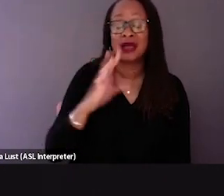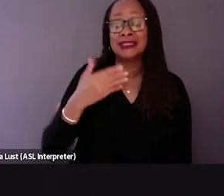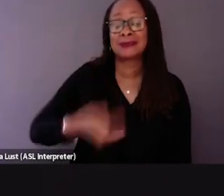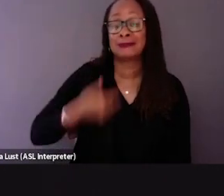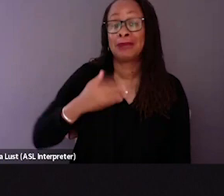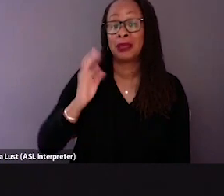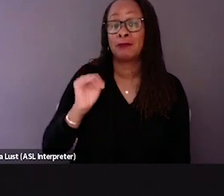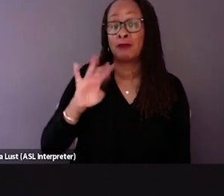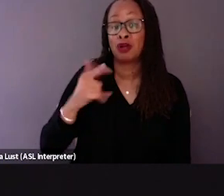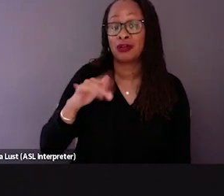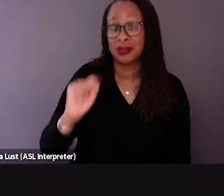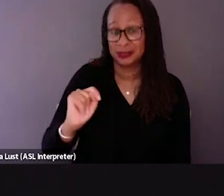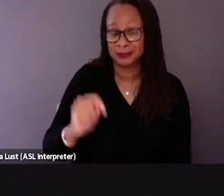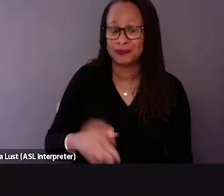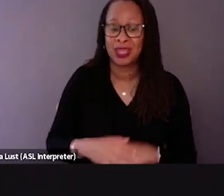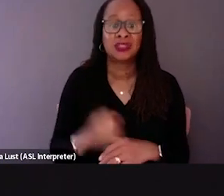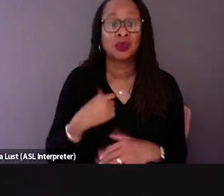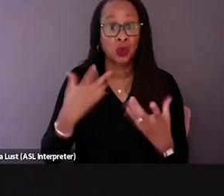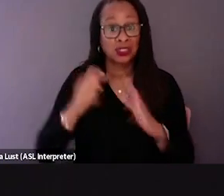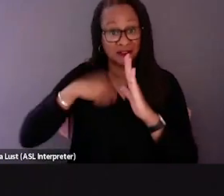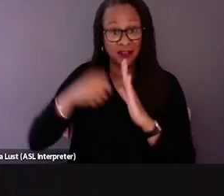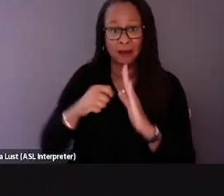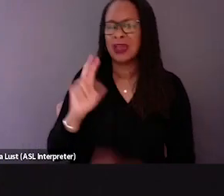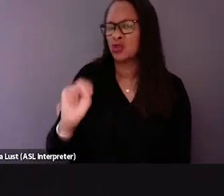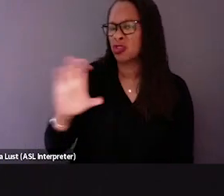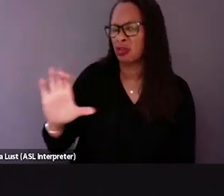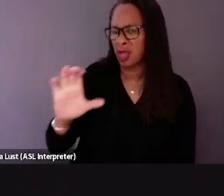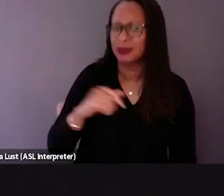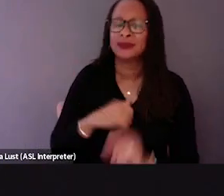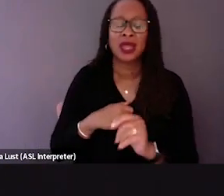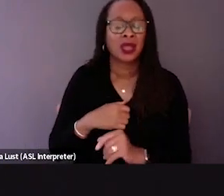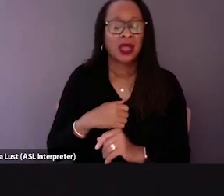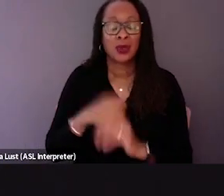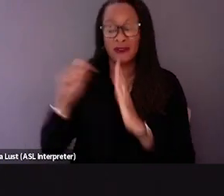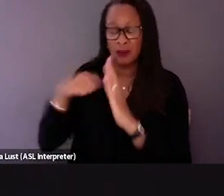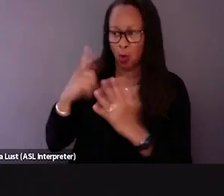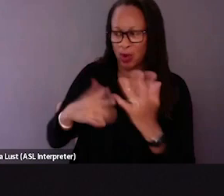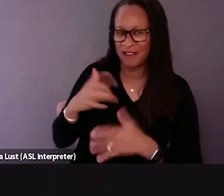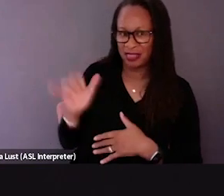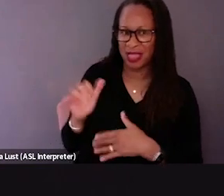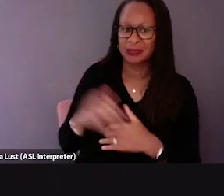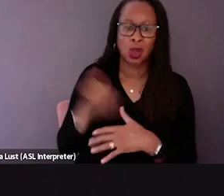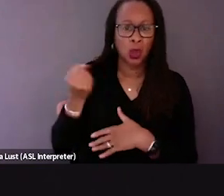to film her stepping onto the set and to interview her about what it felt like to, you know, after holding onto this book for 50 years